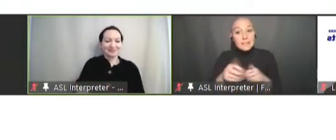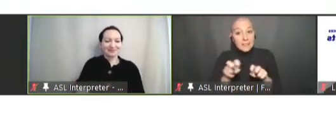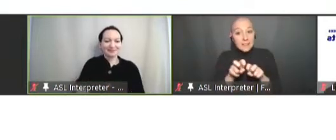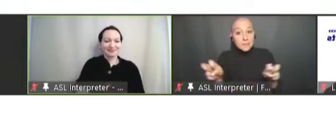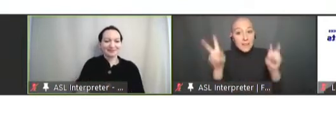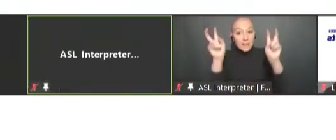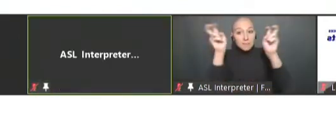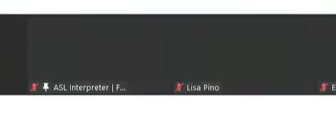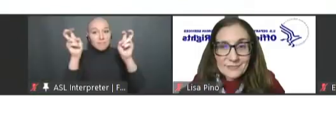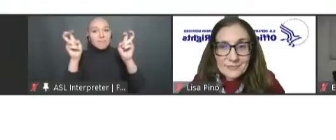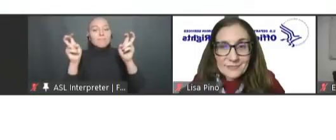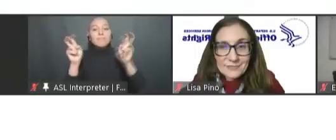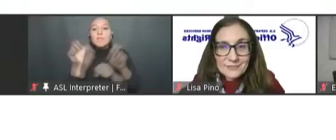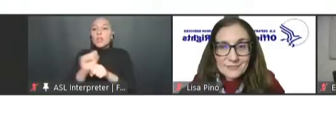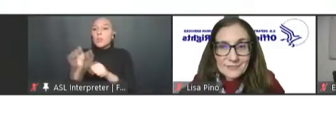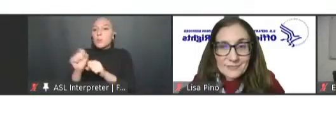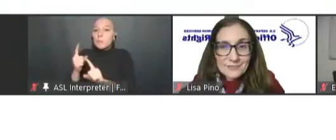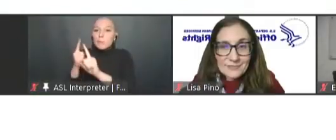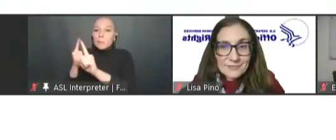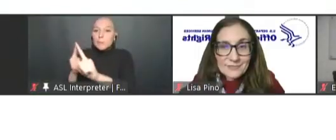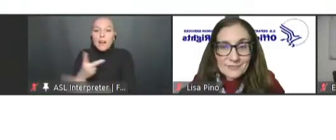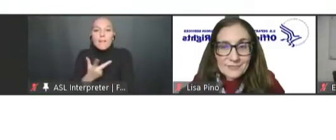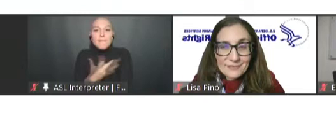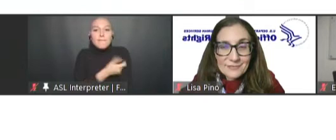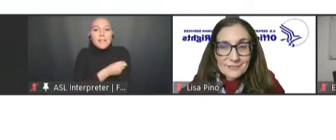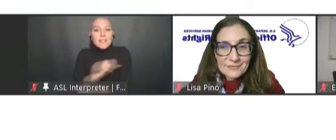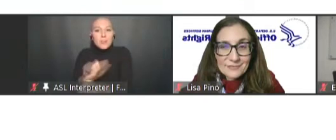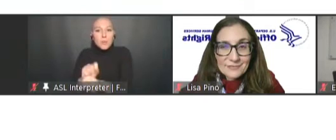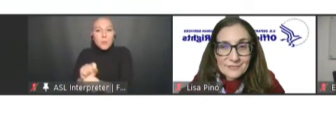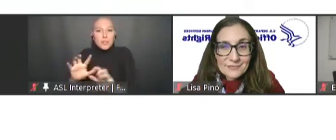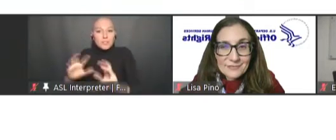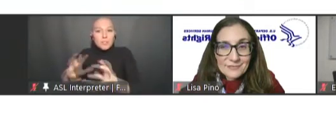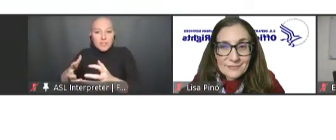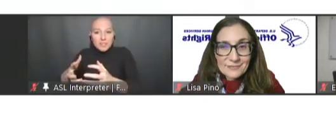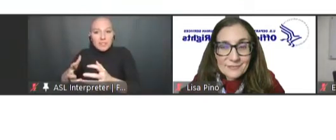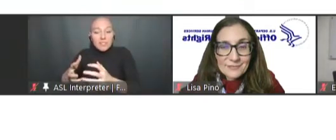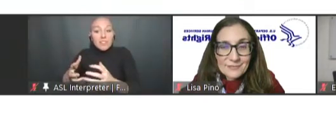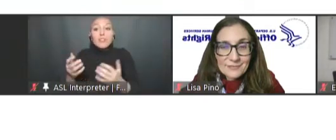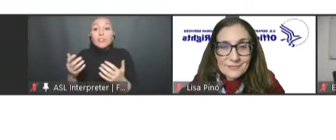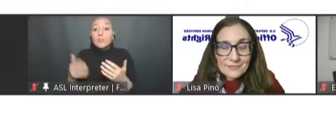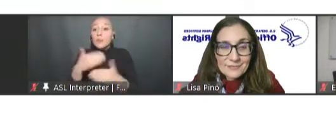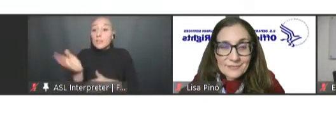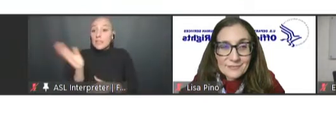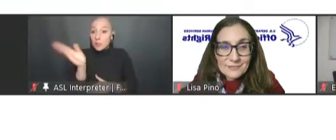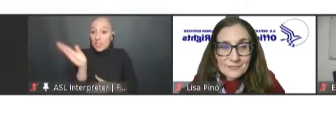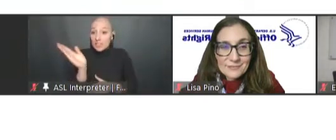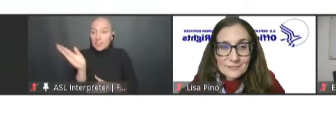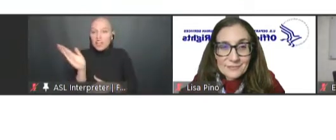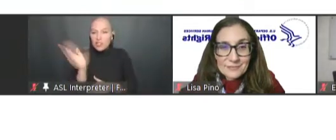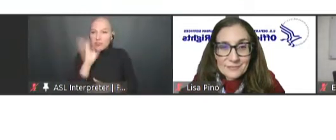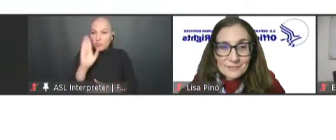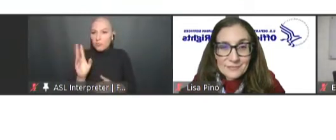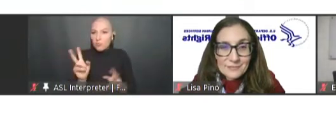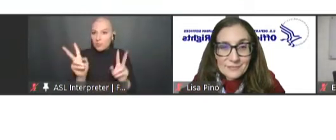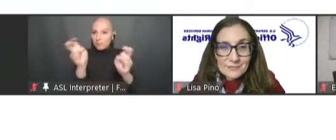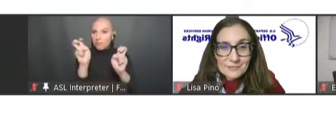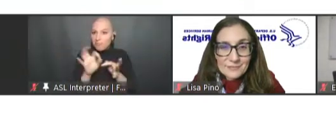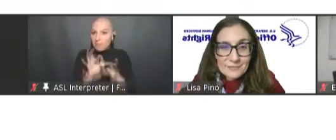In this last panel of the day, we'll hear presentations about vaccinating the workforce. First, up will be Dr. Emily Gee from the Centers for American Progress.